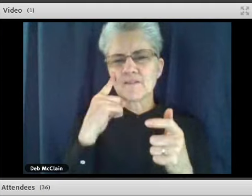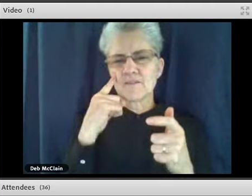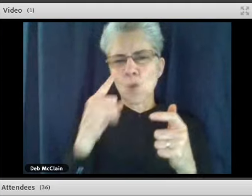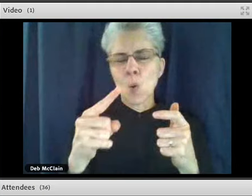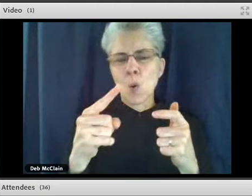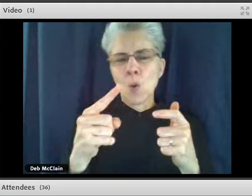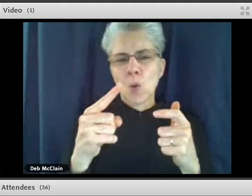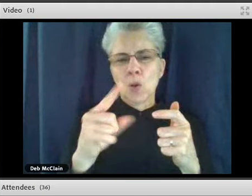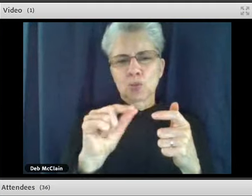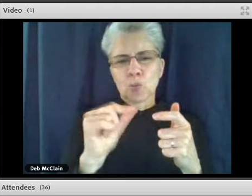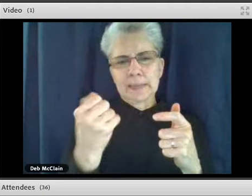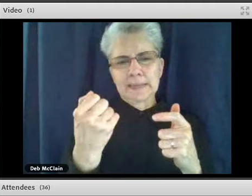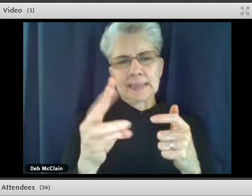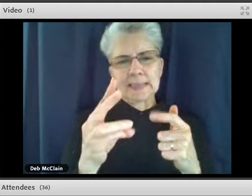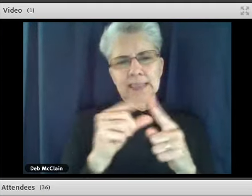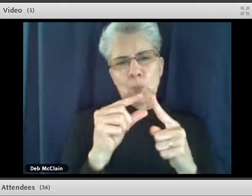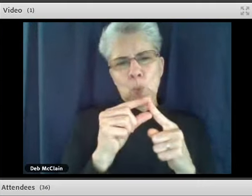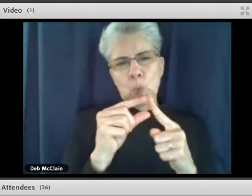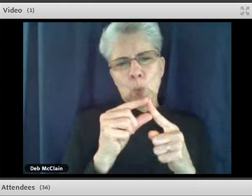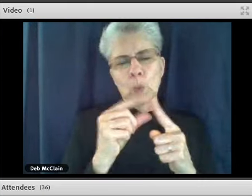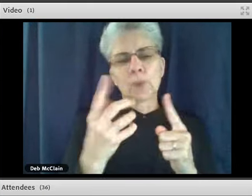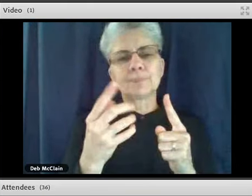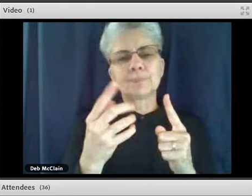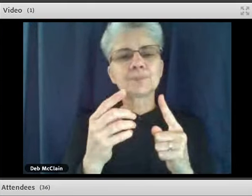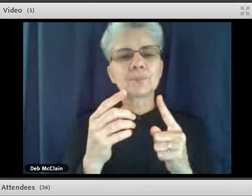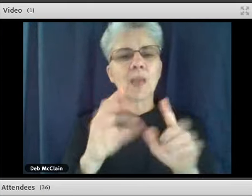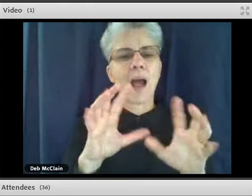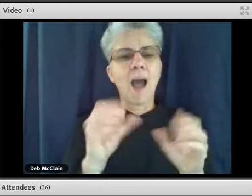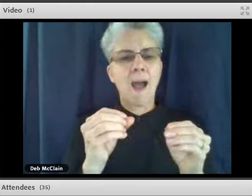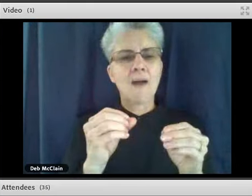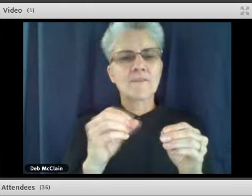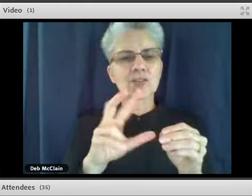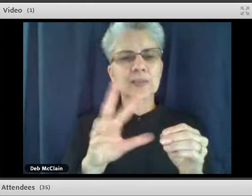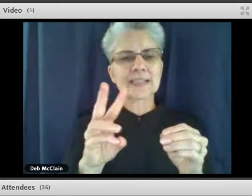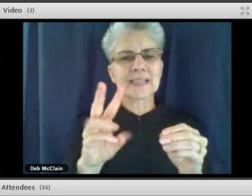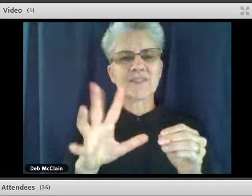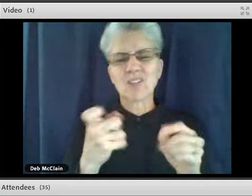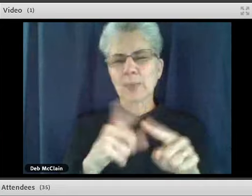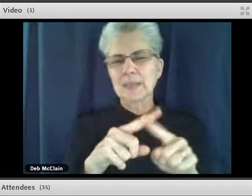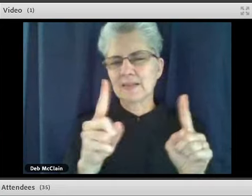I'm going to go through this really quickly. This is for 2016 Word.